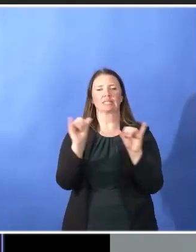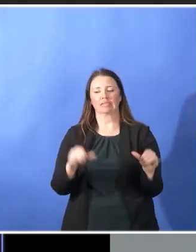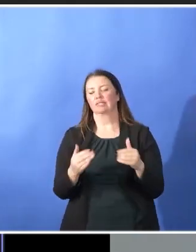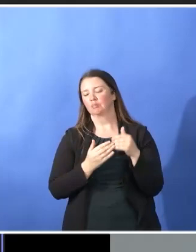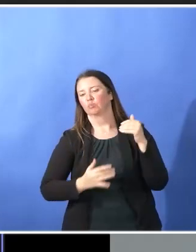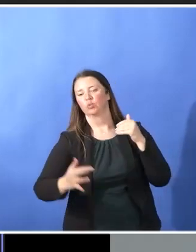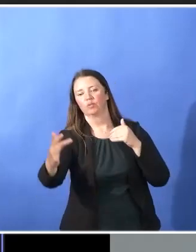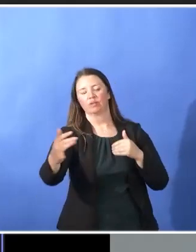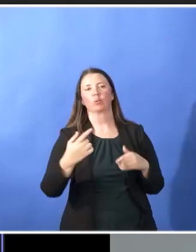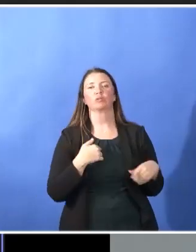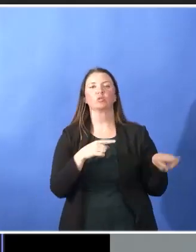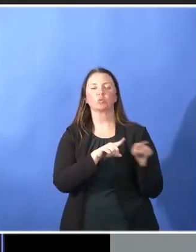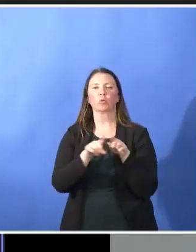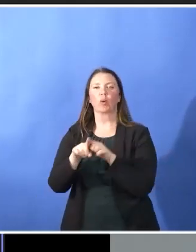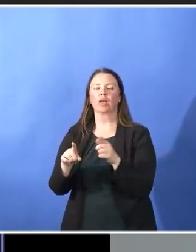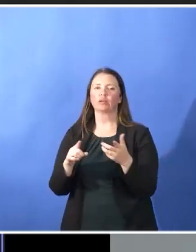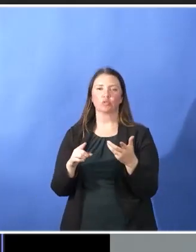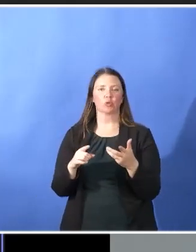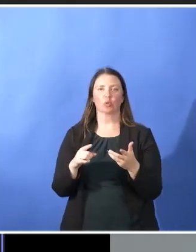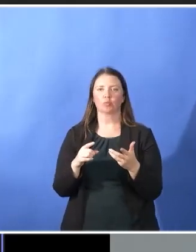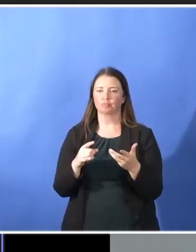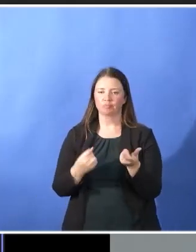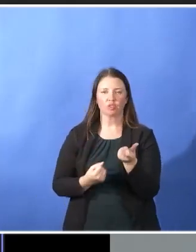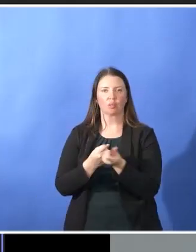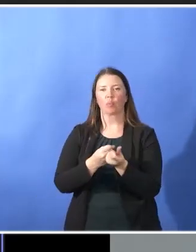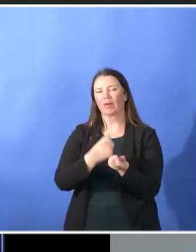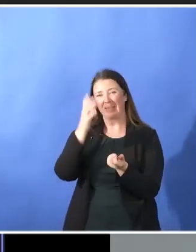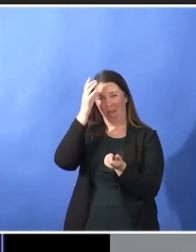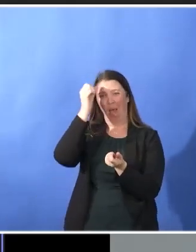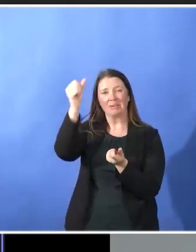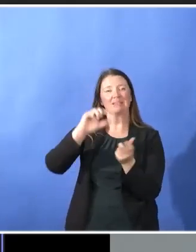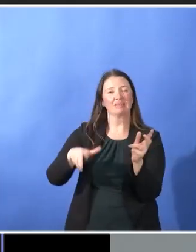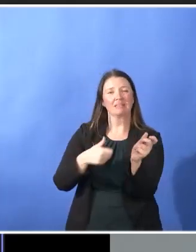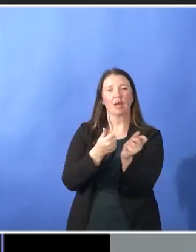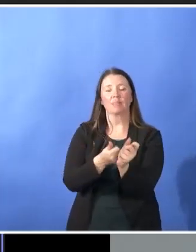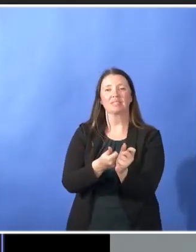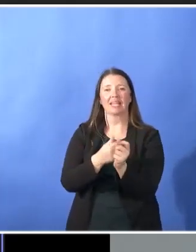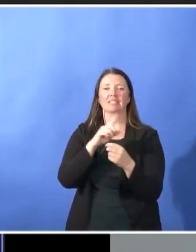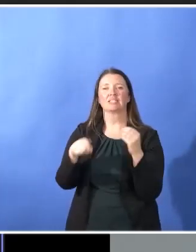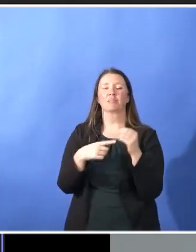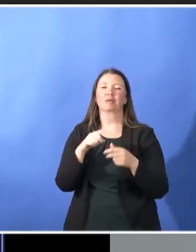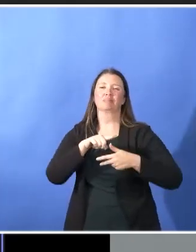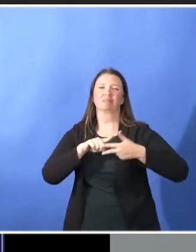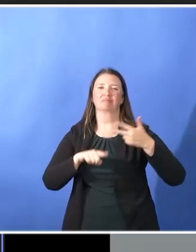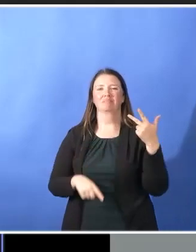PRESCRIBED LANGUAGE, RESPONDING TO THE THREE NATIONAL EAS ALERT